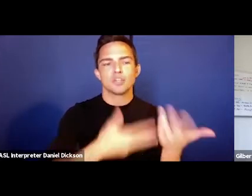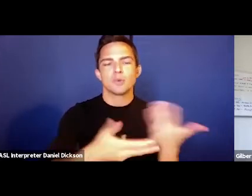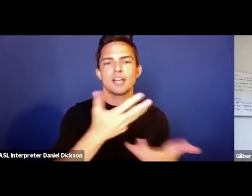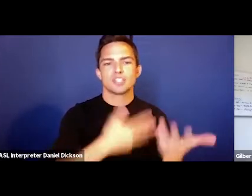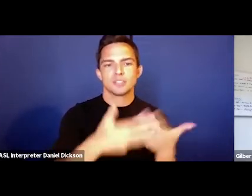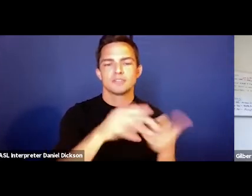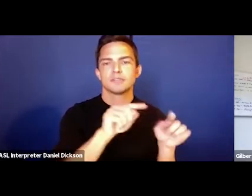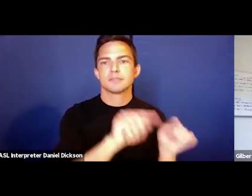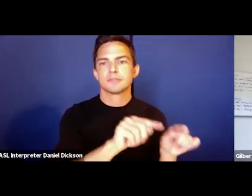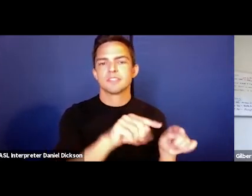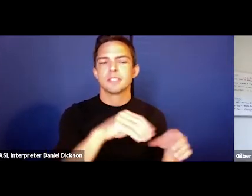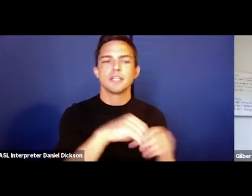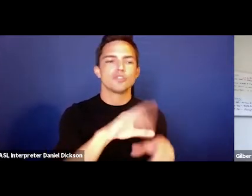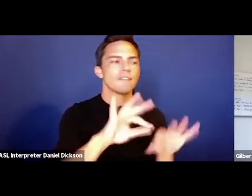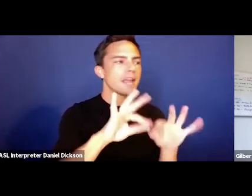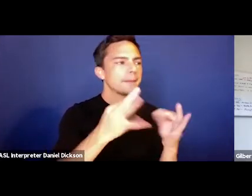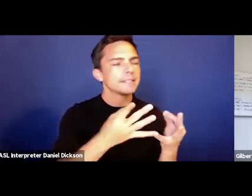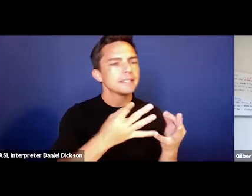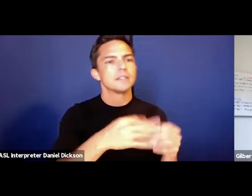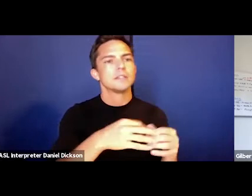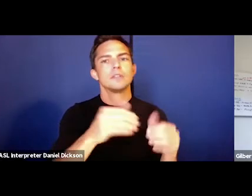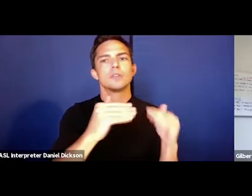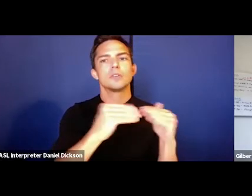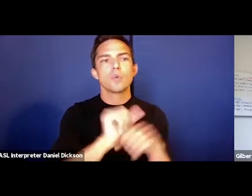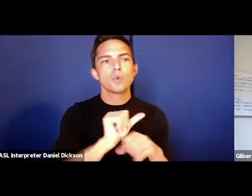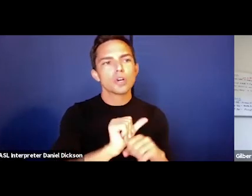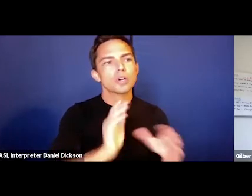within your family. among co-workers, and among friends.